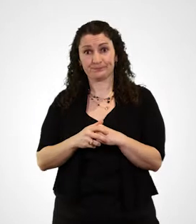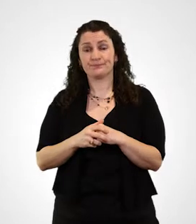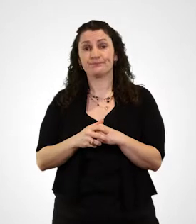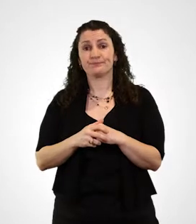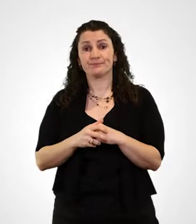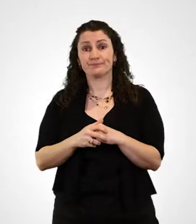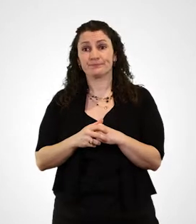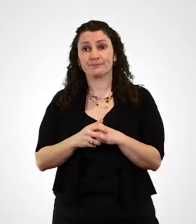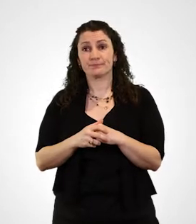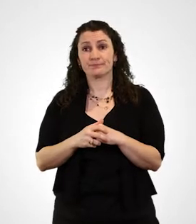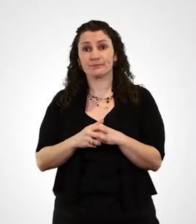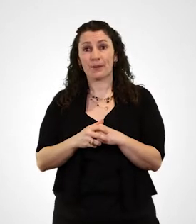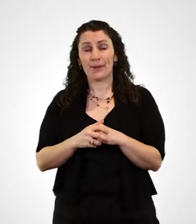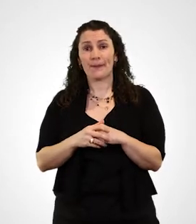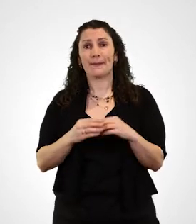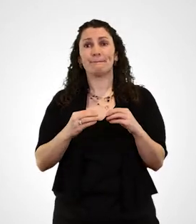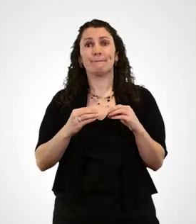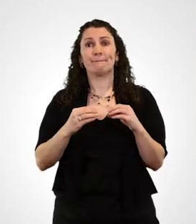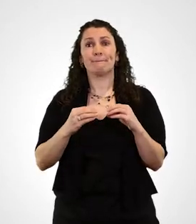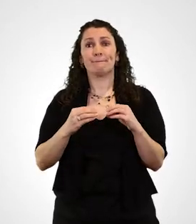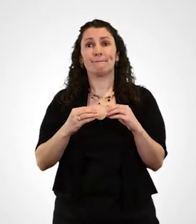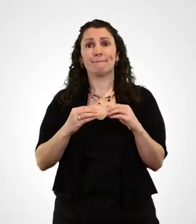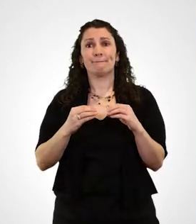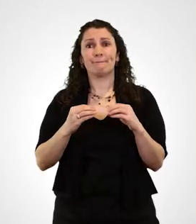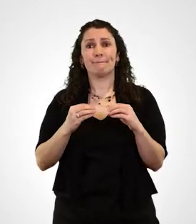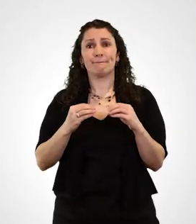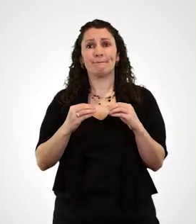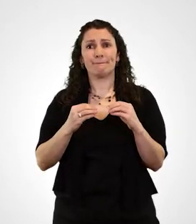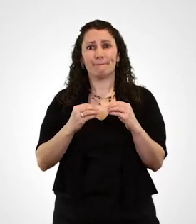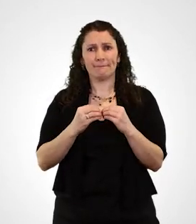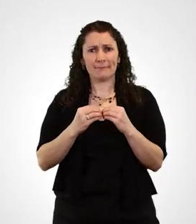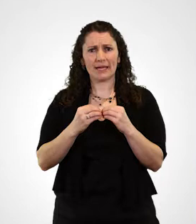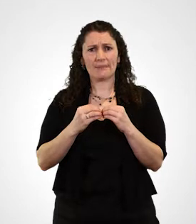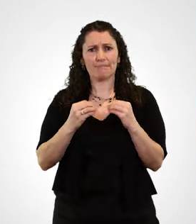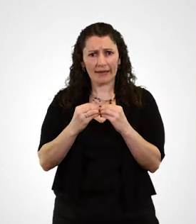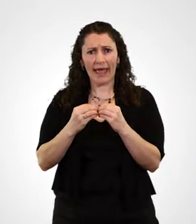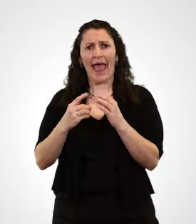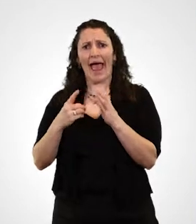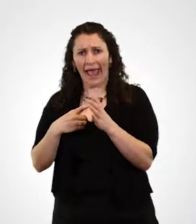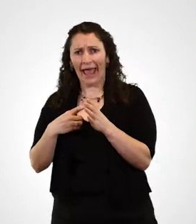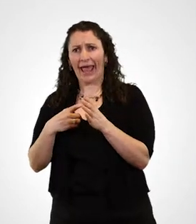"B-A-K". Cake. CHILD: No.